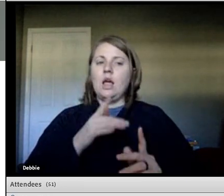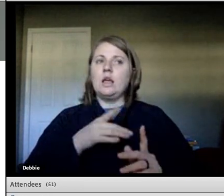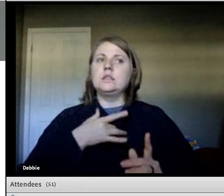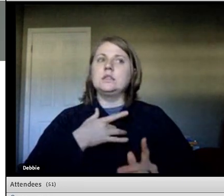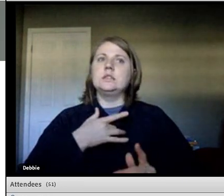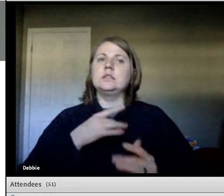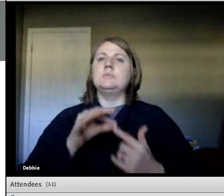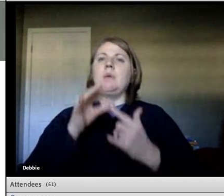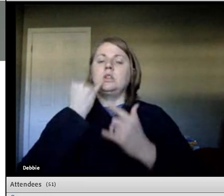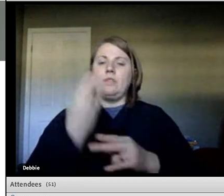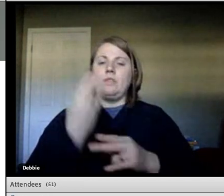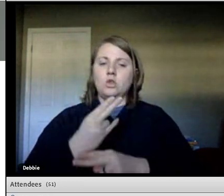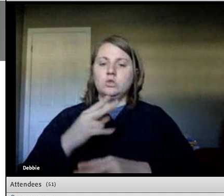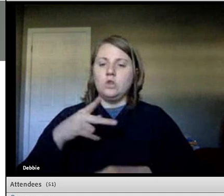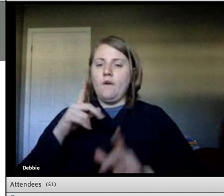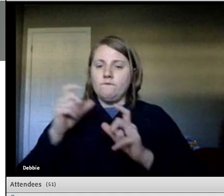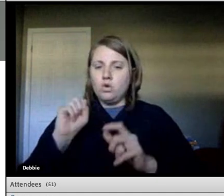but there's a lot of support online for it.